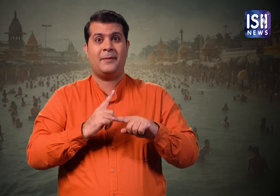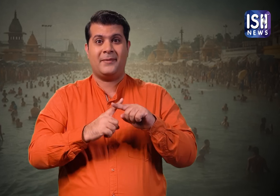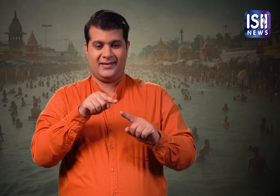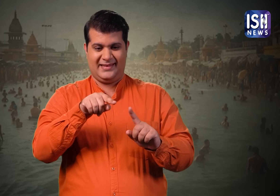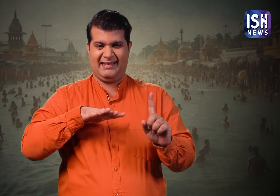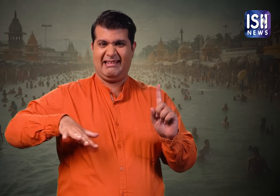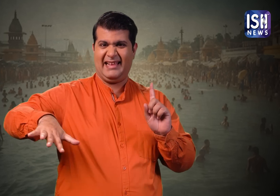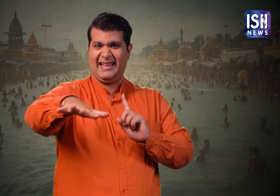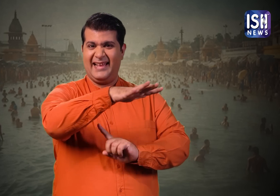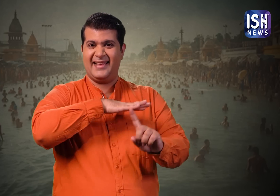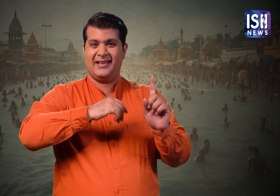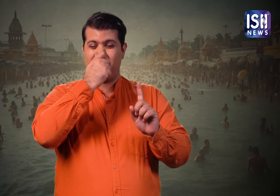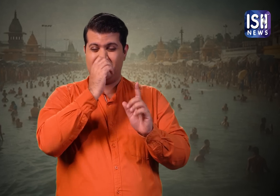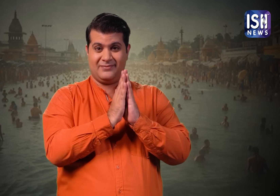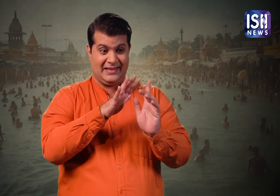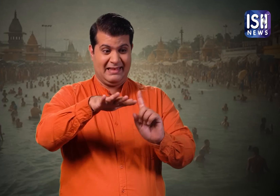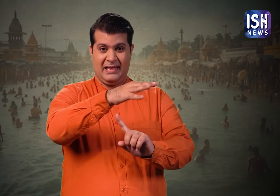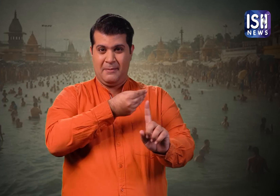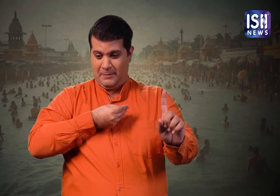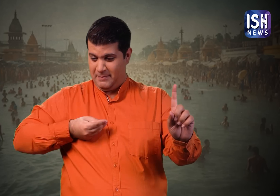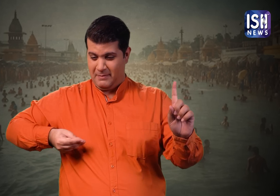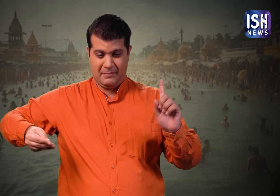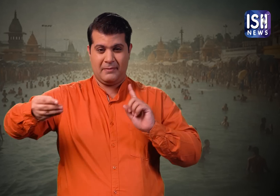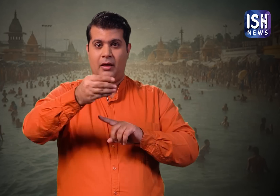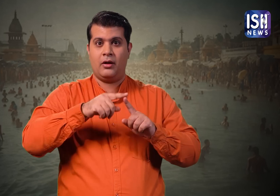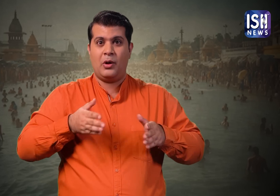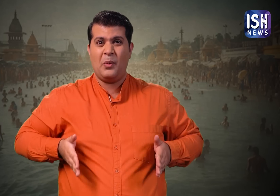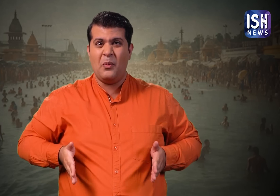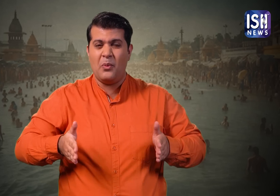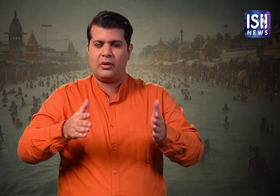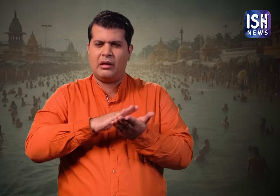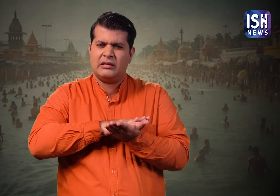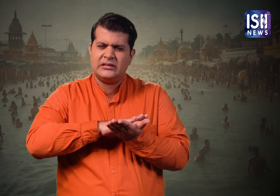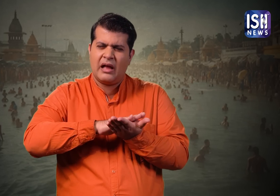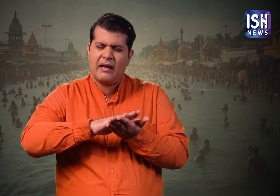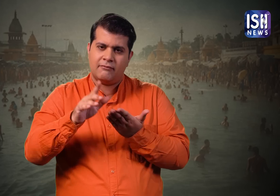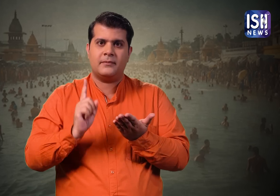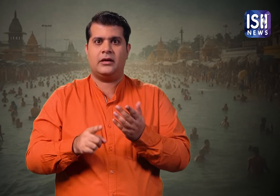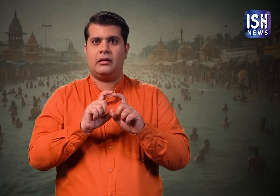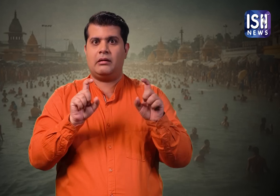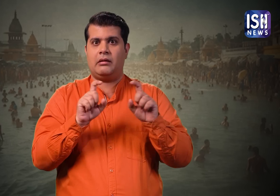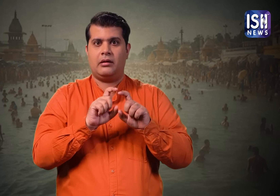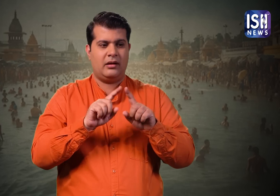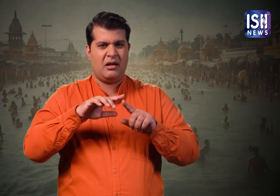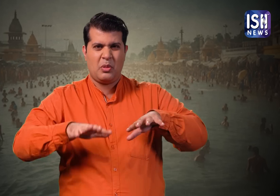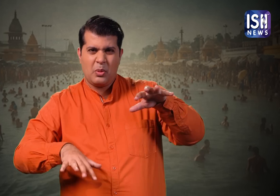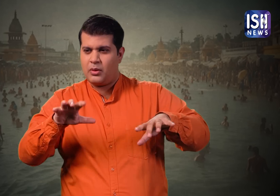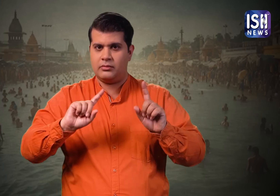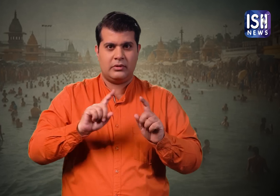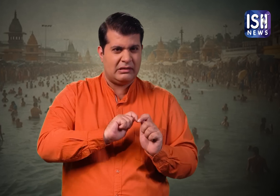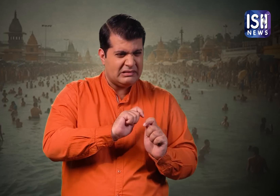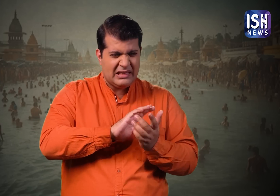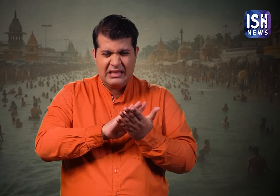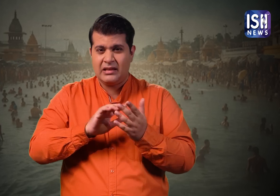The roads in the area have all been cleaned thoroughly and its surface have been levelled out.